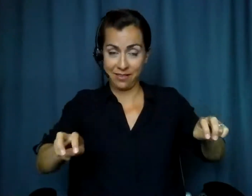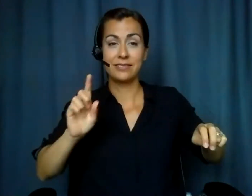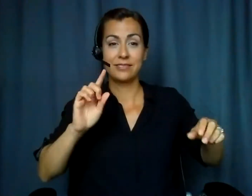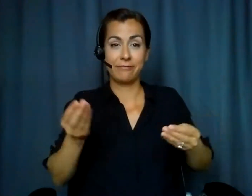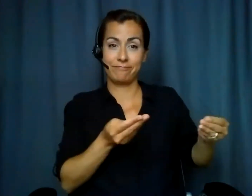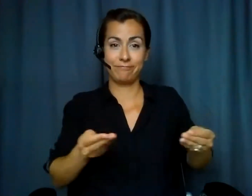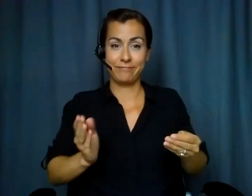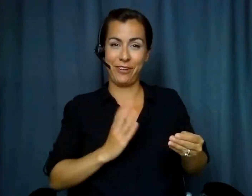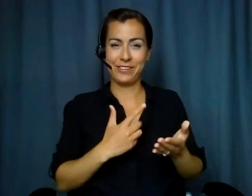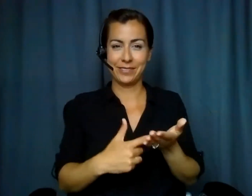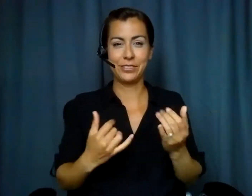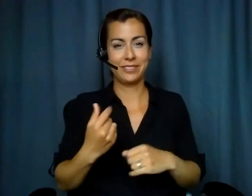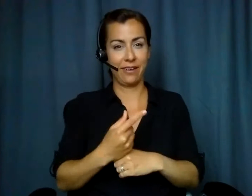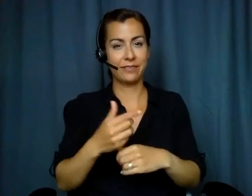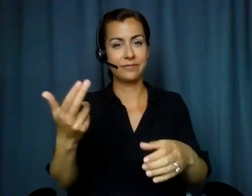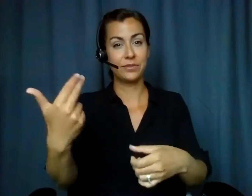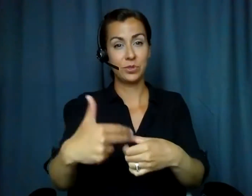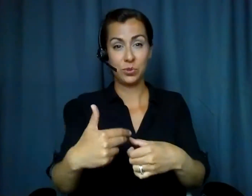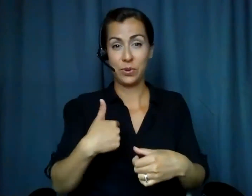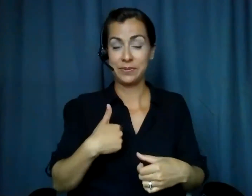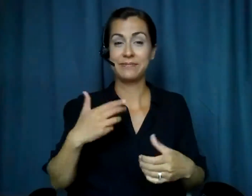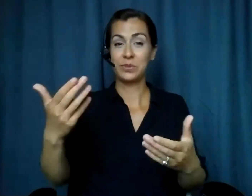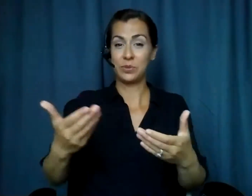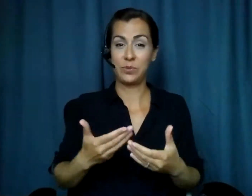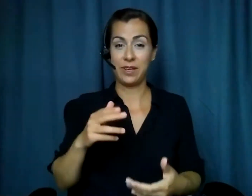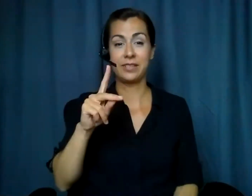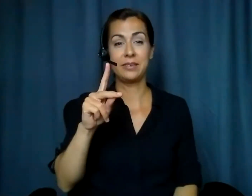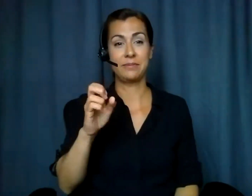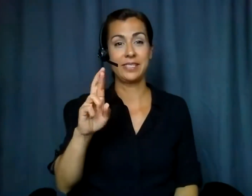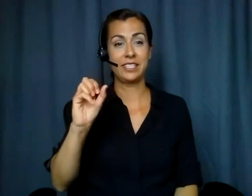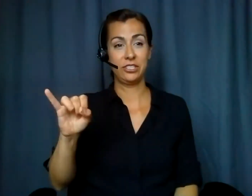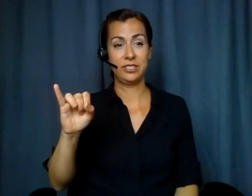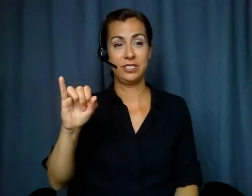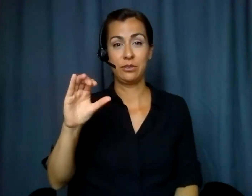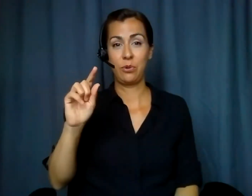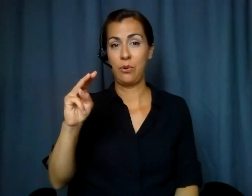but we have a few reminders for today. We are recording the webinar and it will